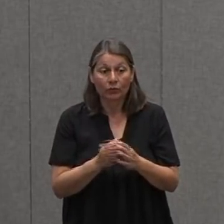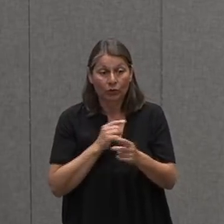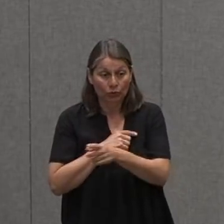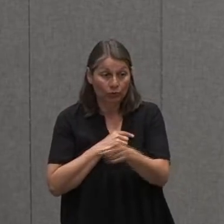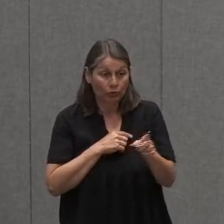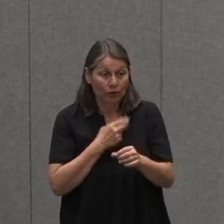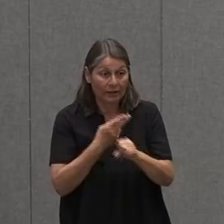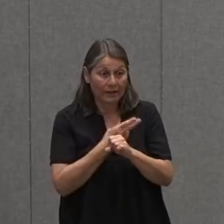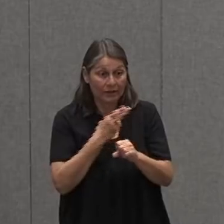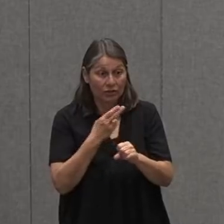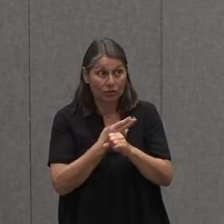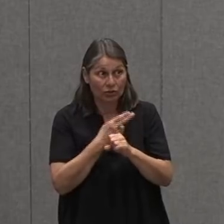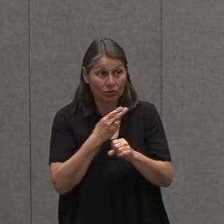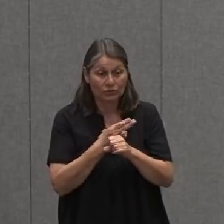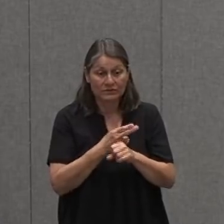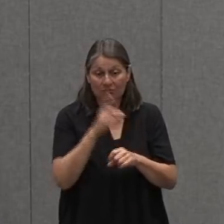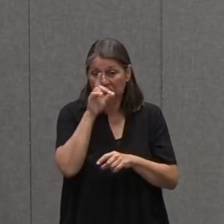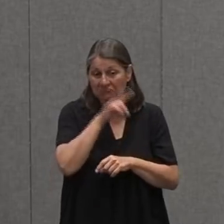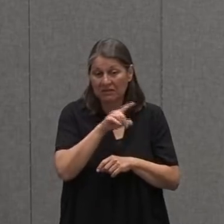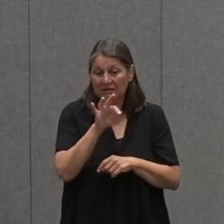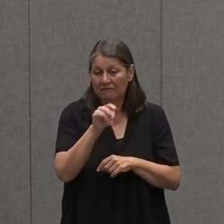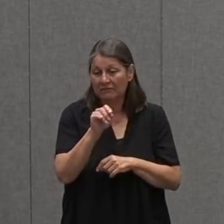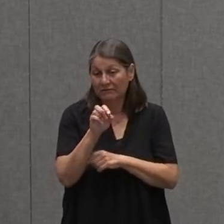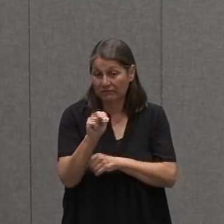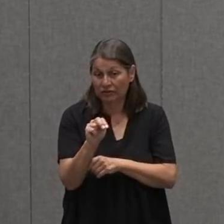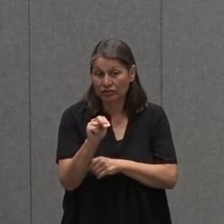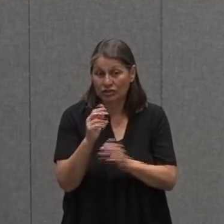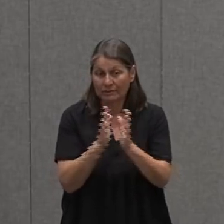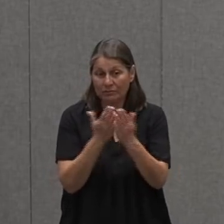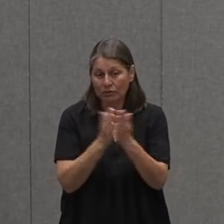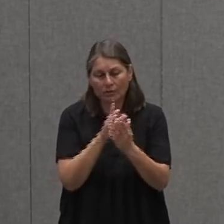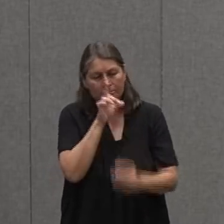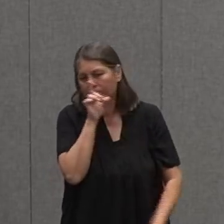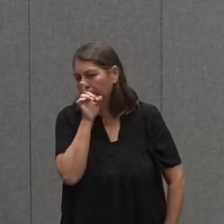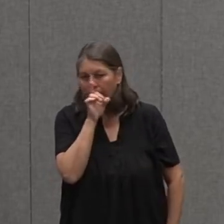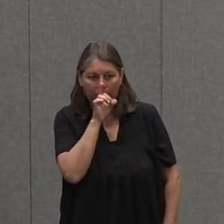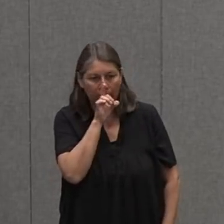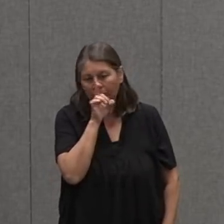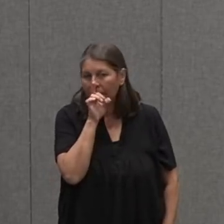to base our information on. We're gonna try to find only good reliable